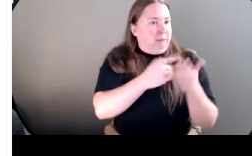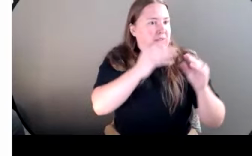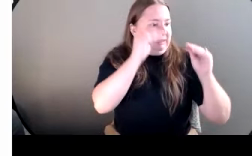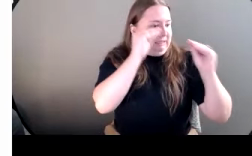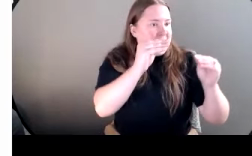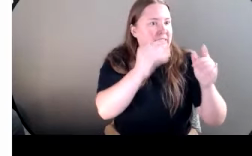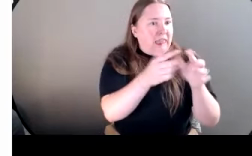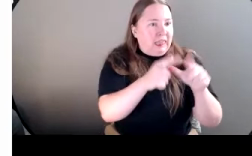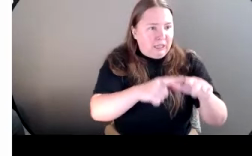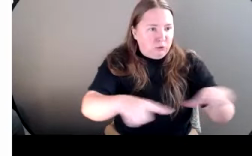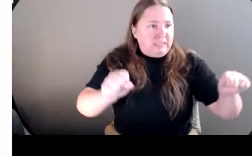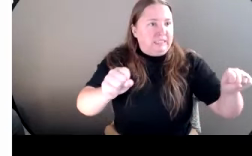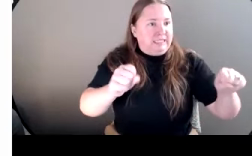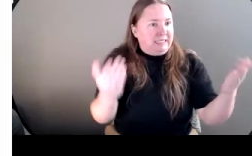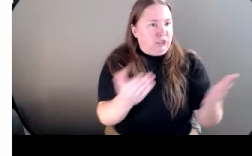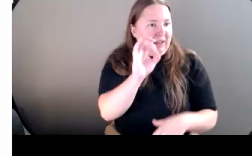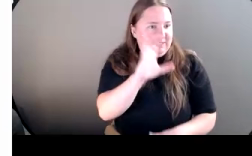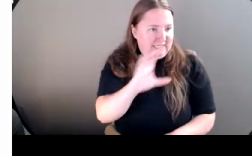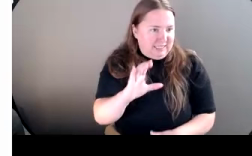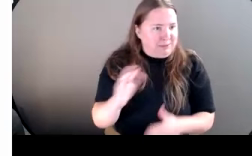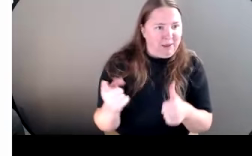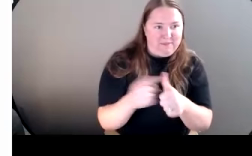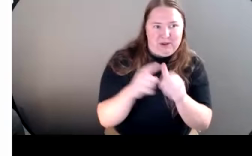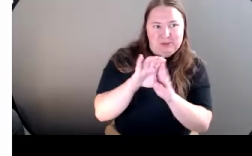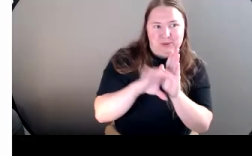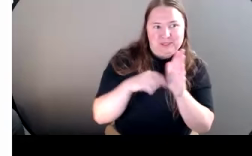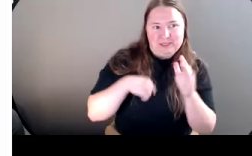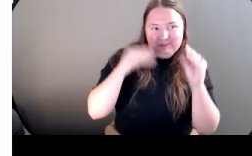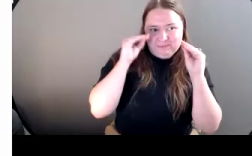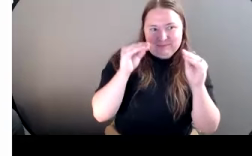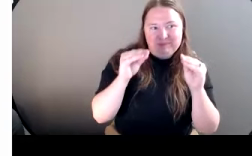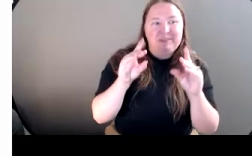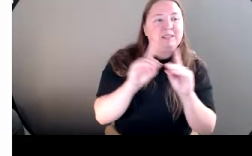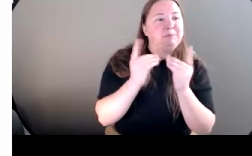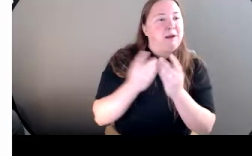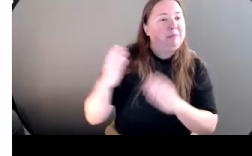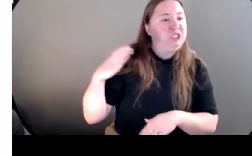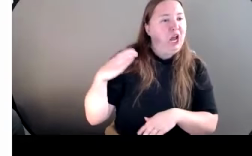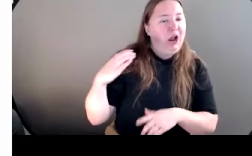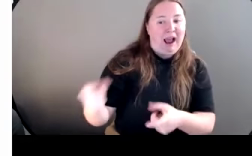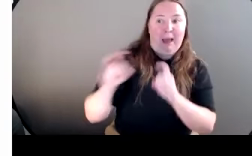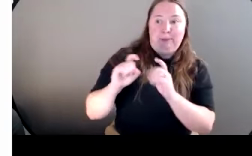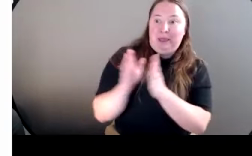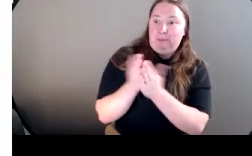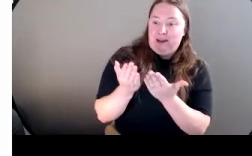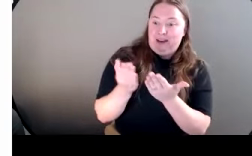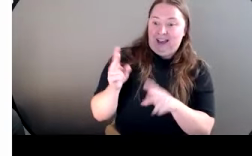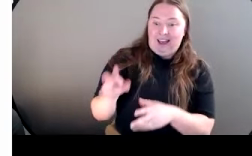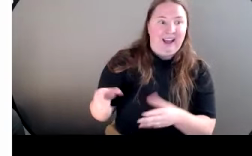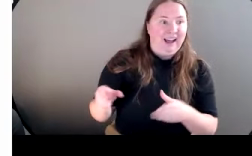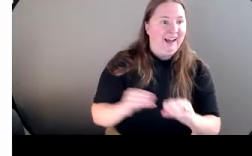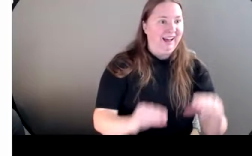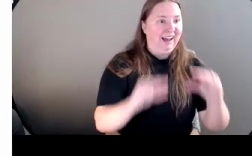That was my very first course. The department chair handed me the textbook, and I just started with chapter one.